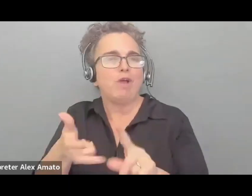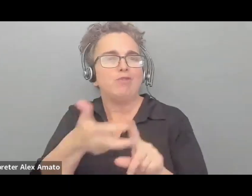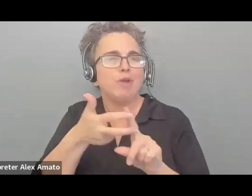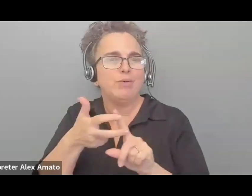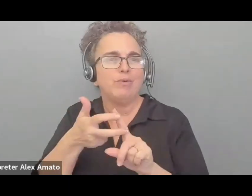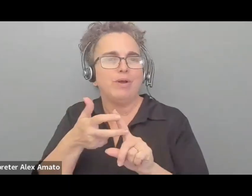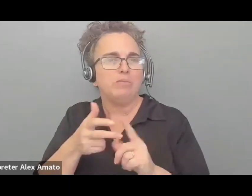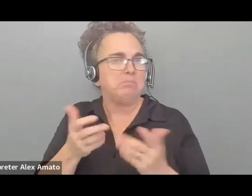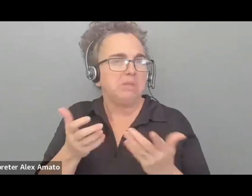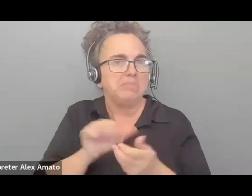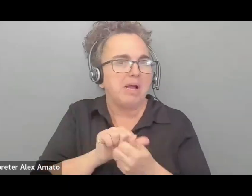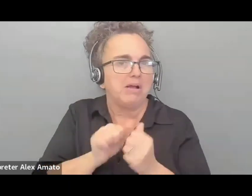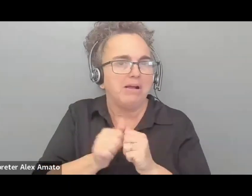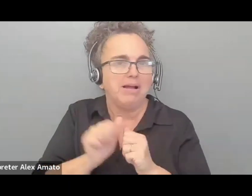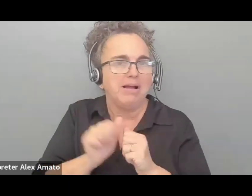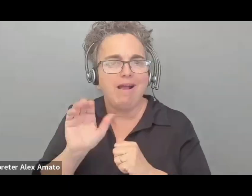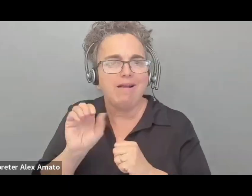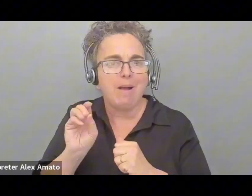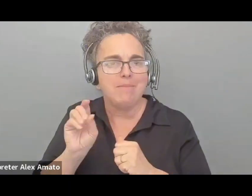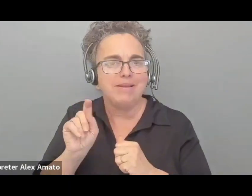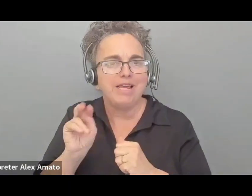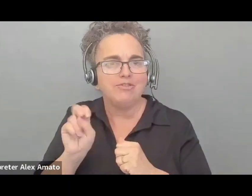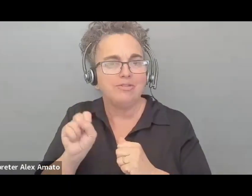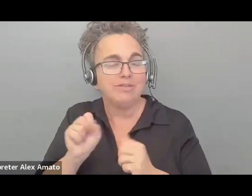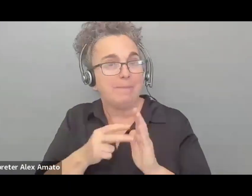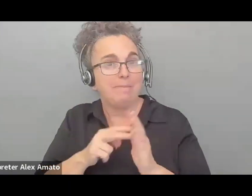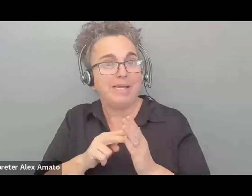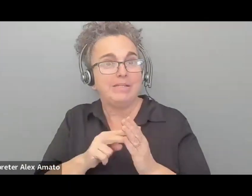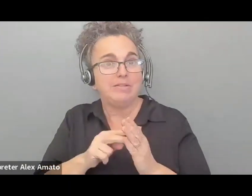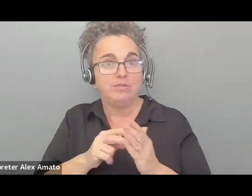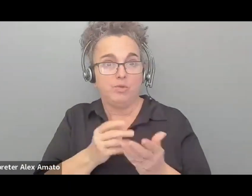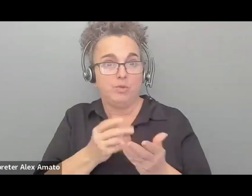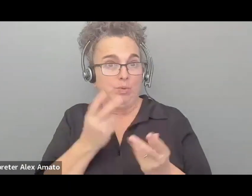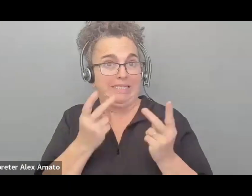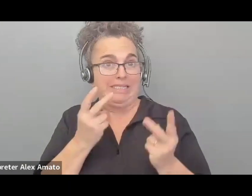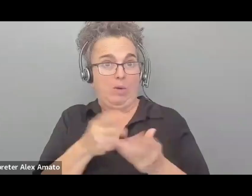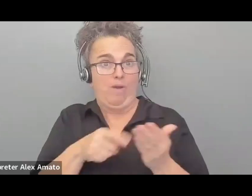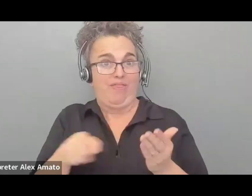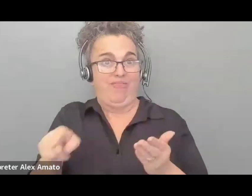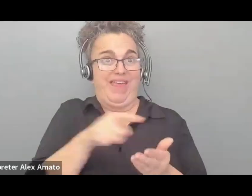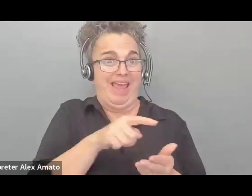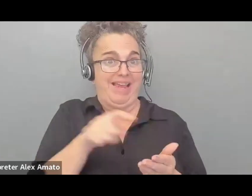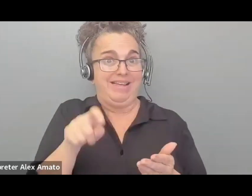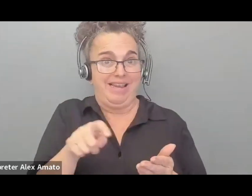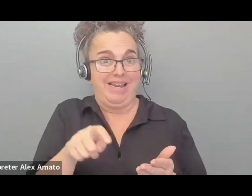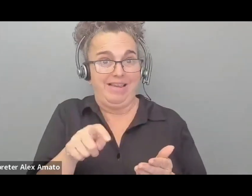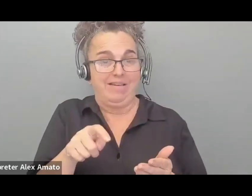to be proactive about your participants' needs and it also signals to them that you are, you know, willing